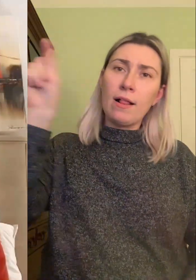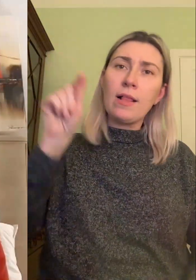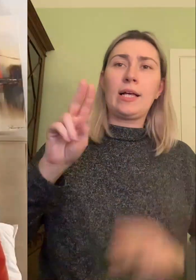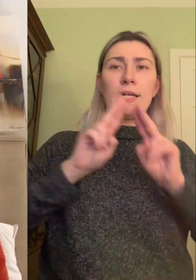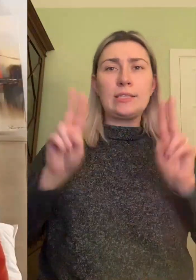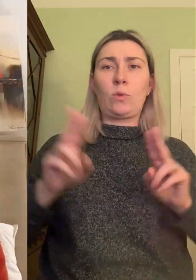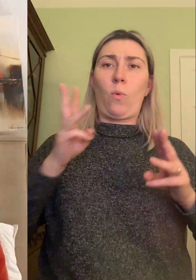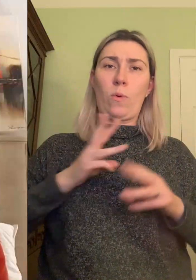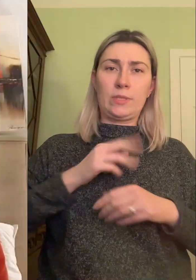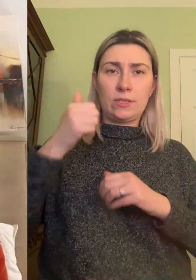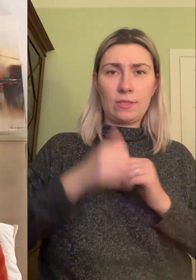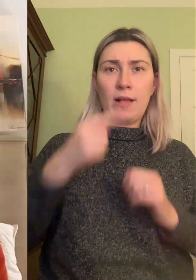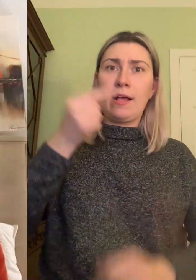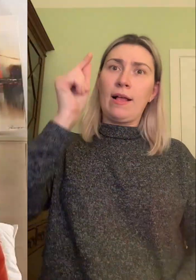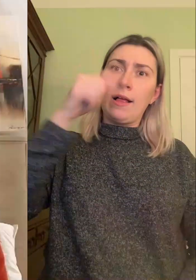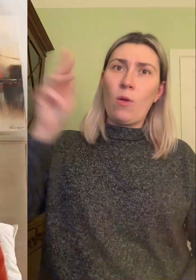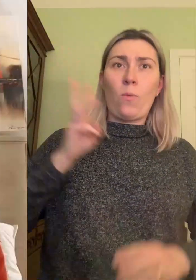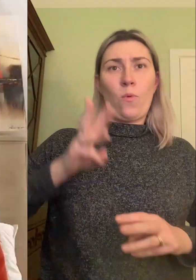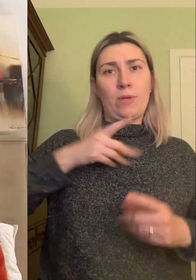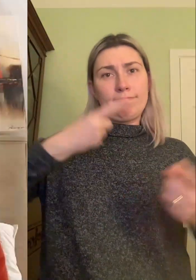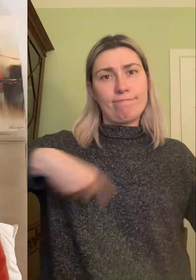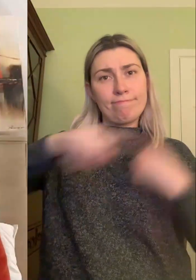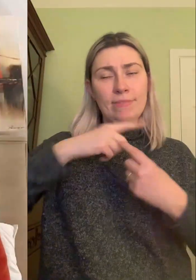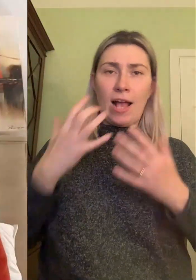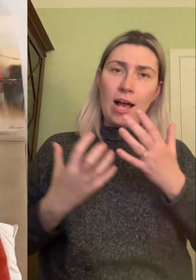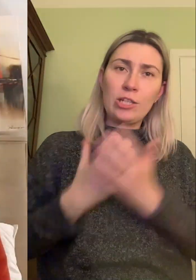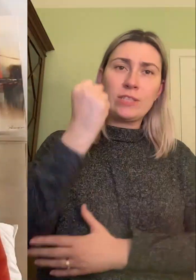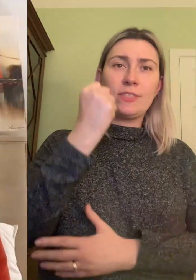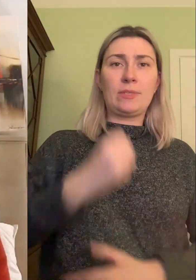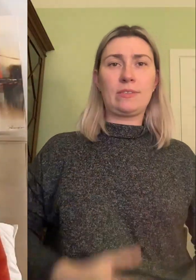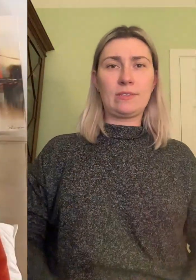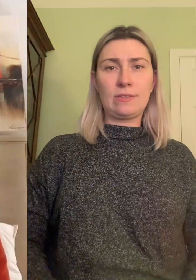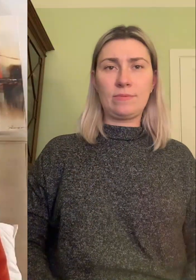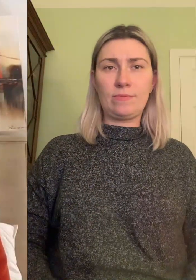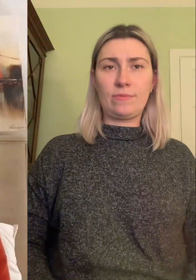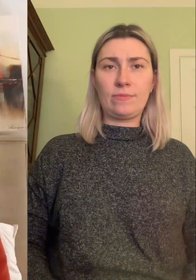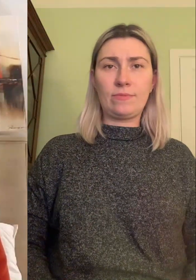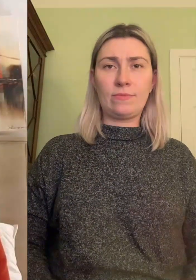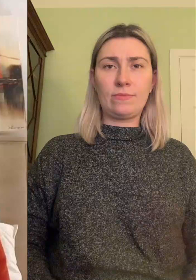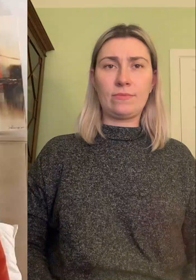It's so important to mark International Women's Day, and to mark the achievements of women,